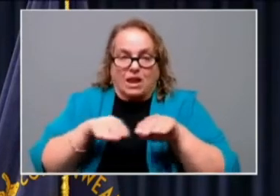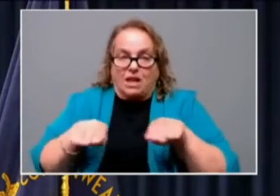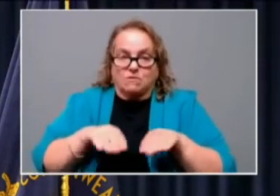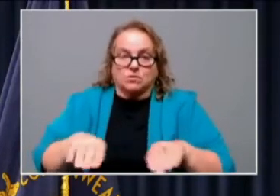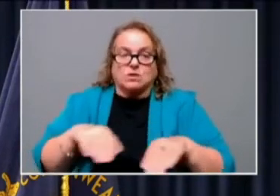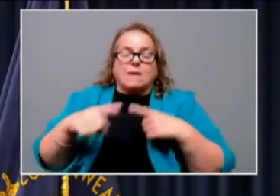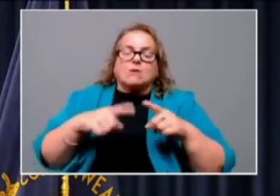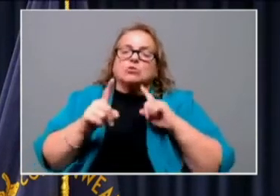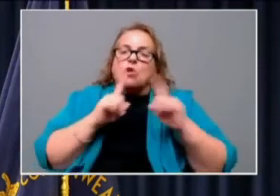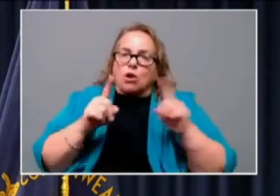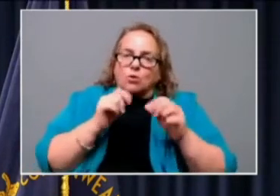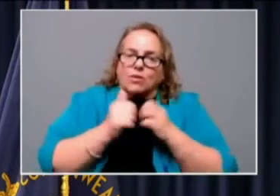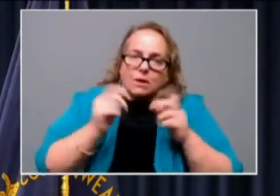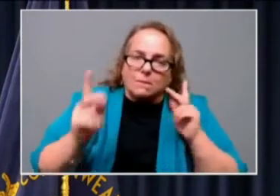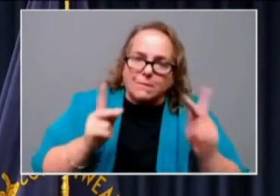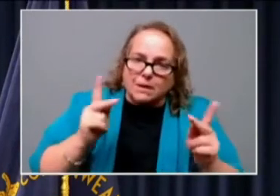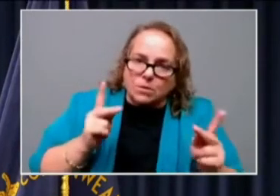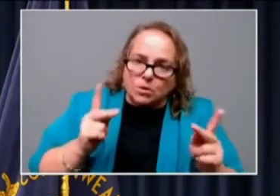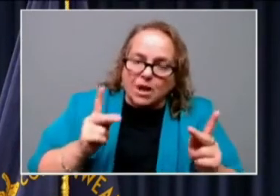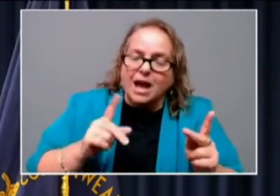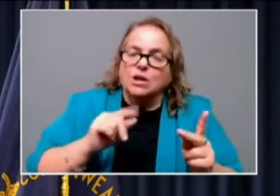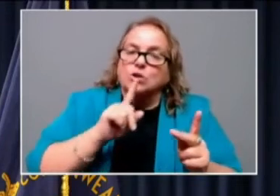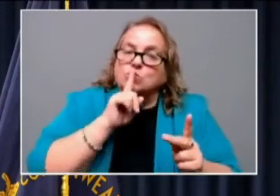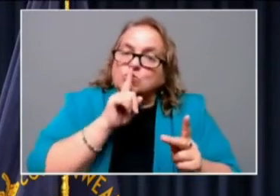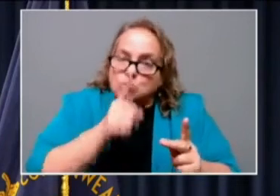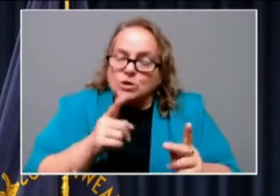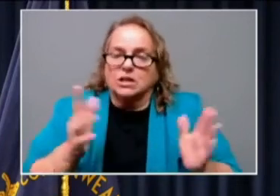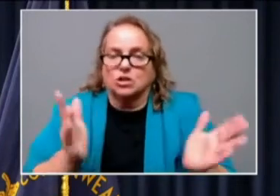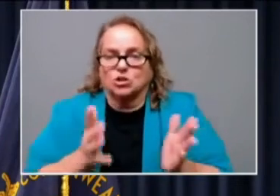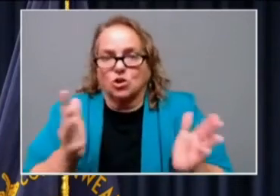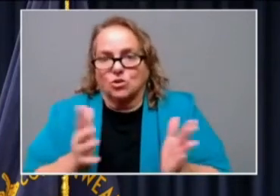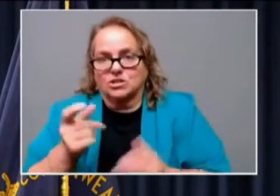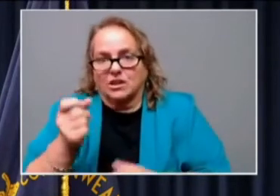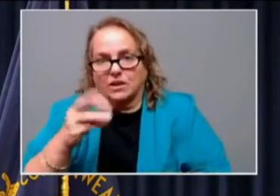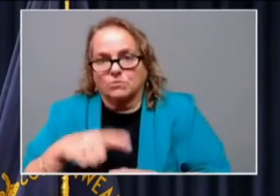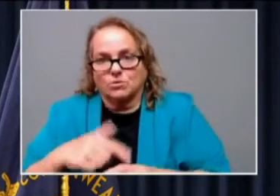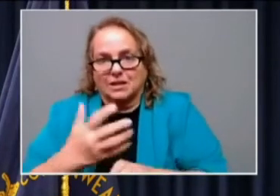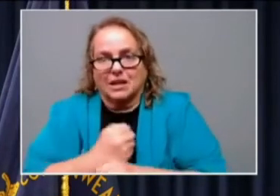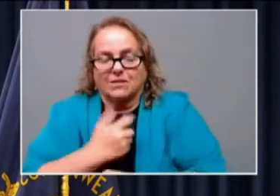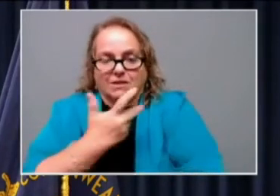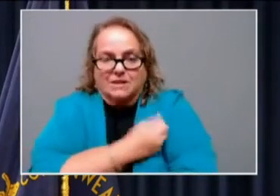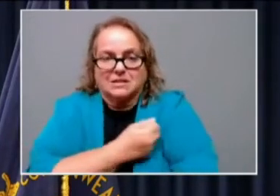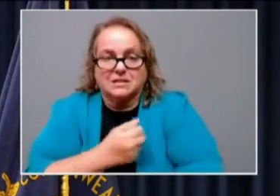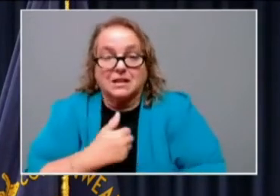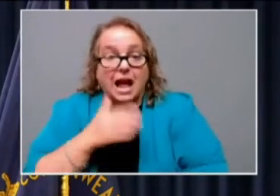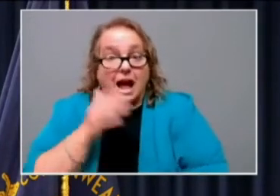and and truly encouraging them to get vaccinated. I will say the new numbers